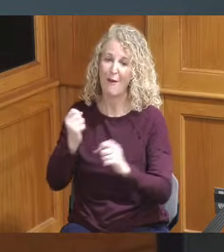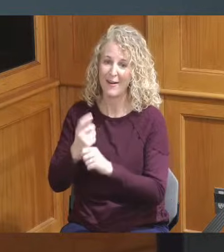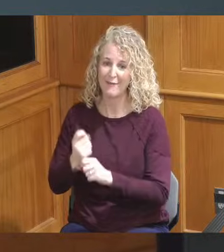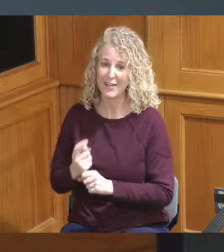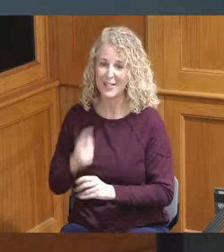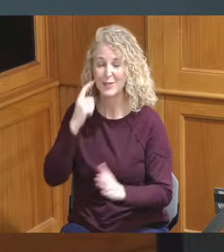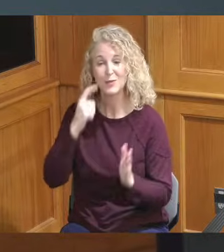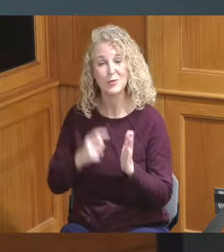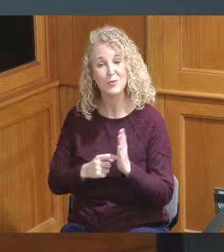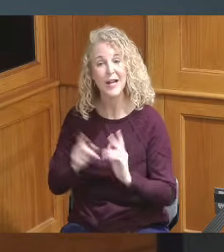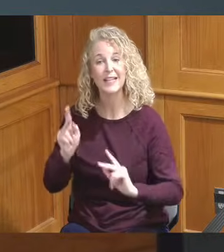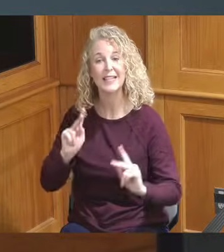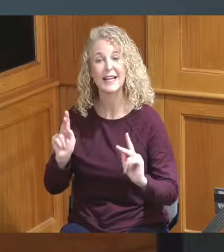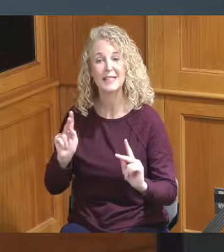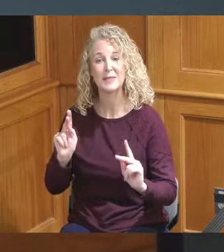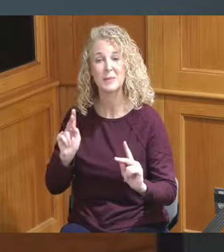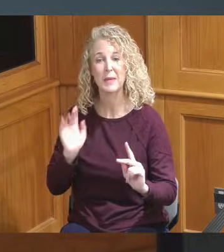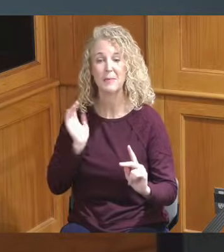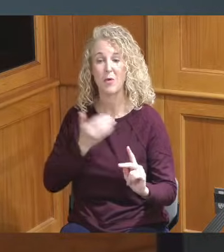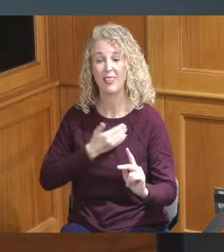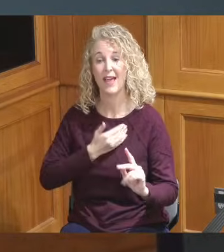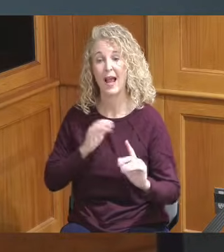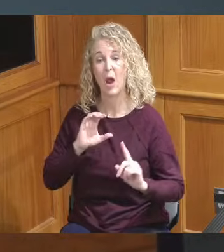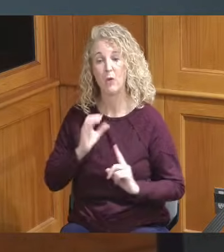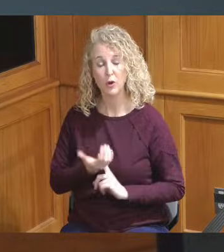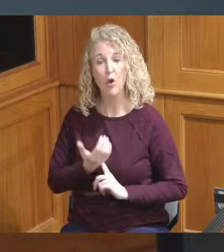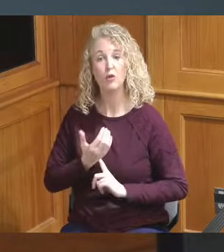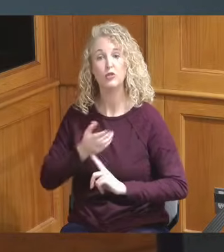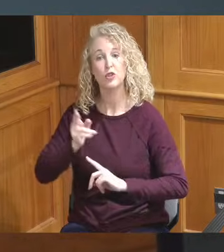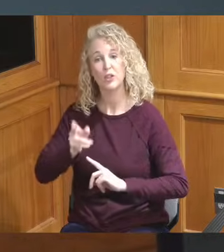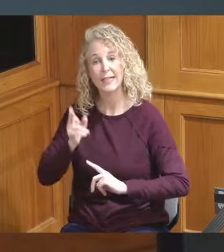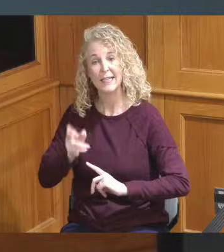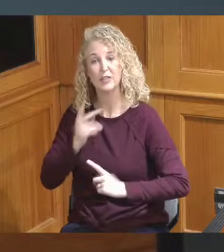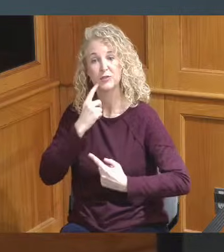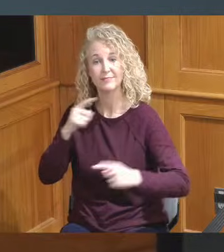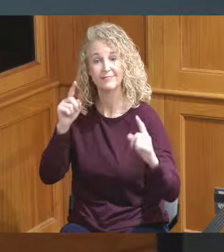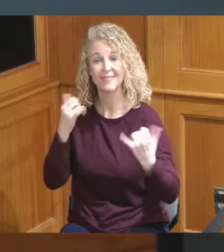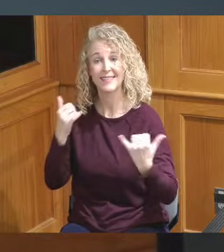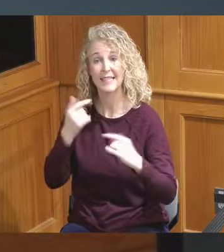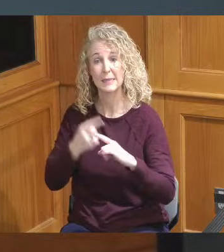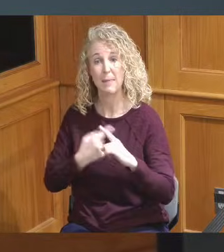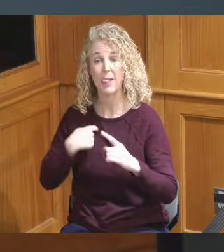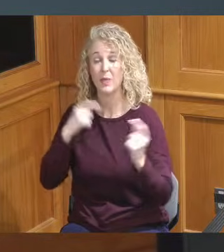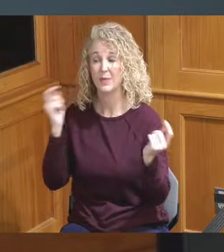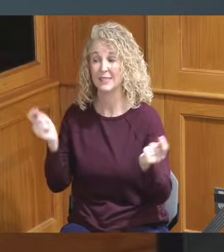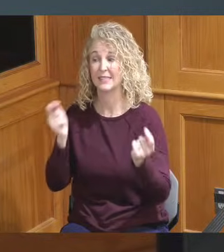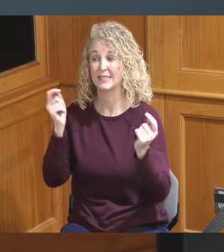and celebrate the profound history, culture, and achievements, this month, we're celebrating Mr.